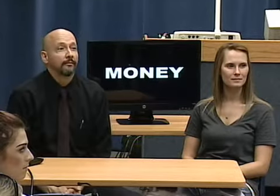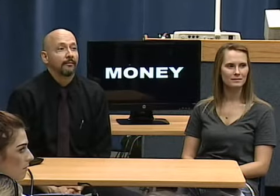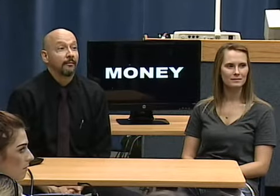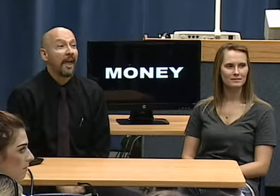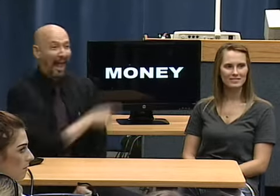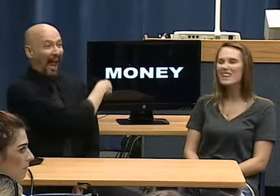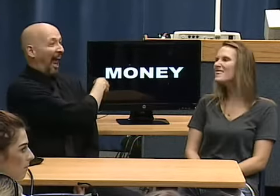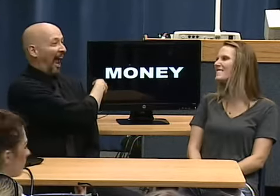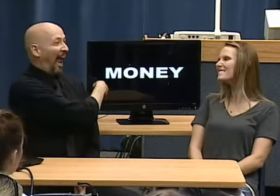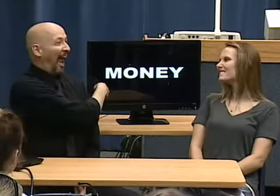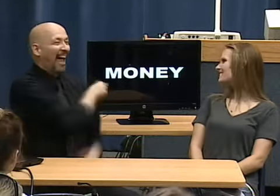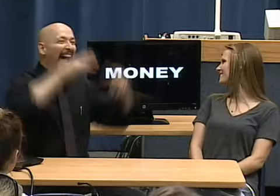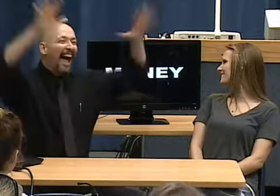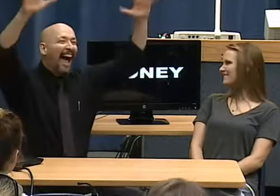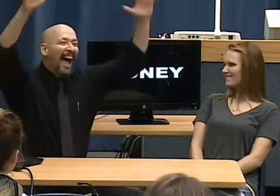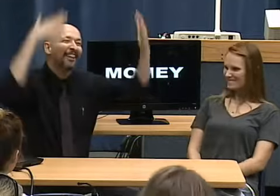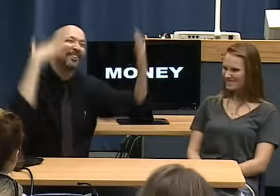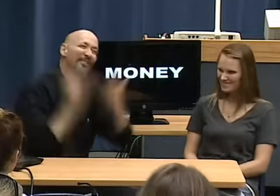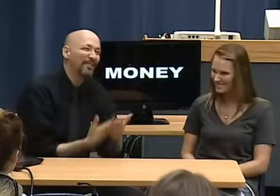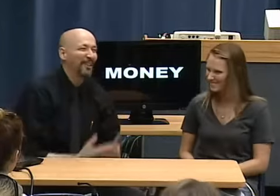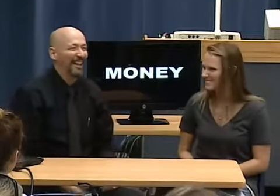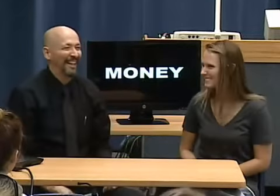Ha! Yay! Good!